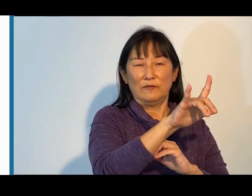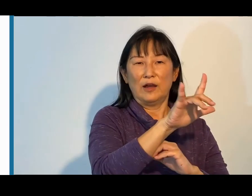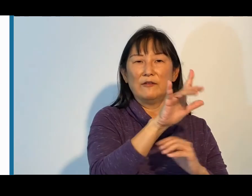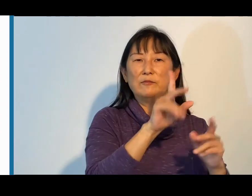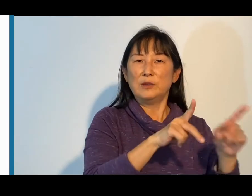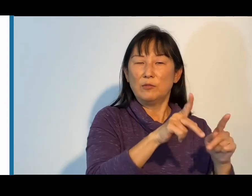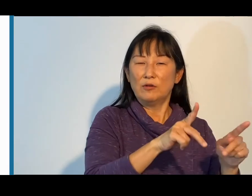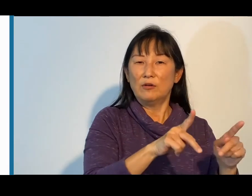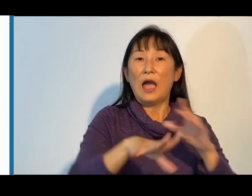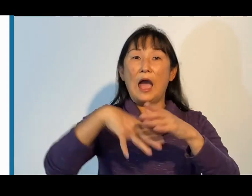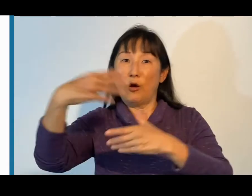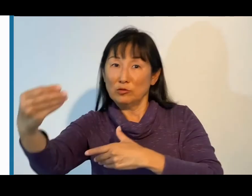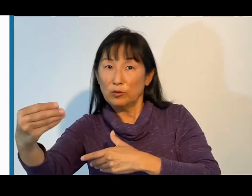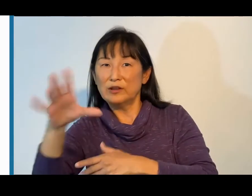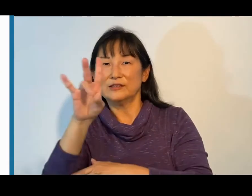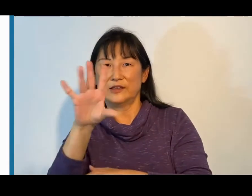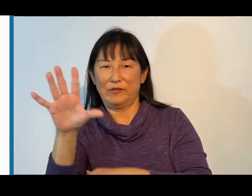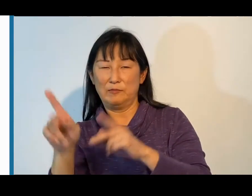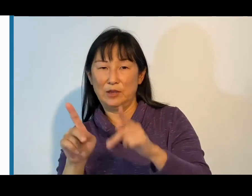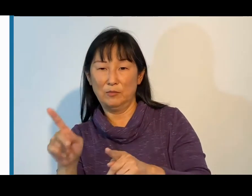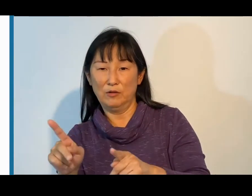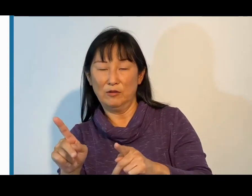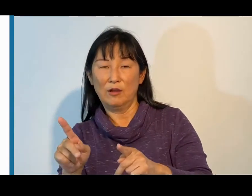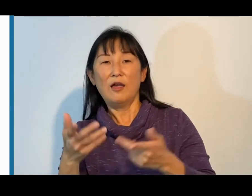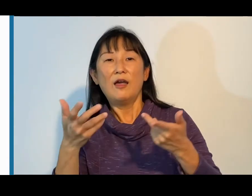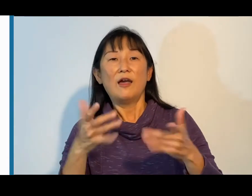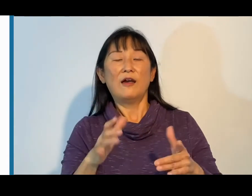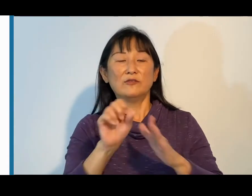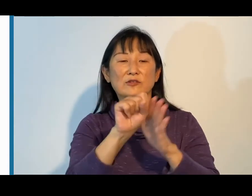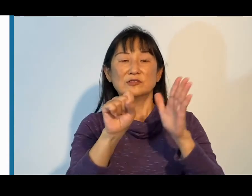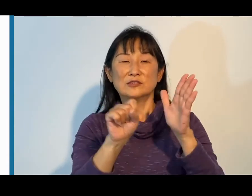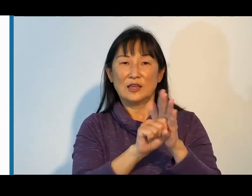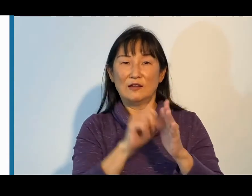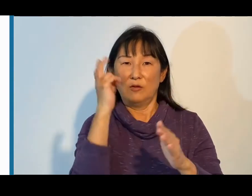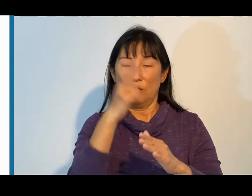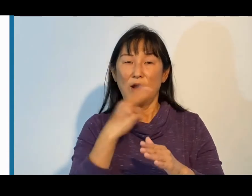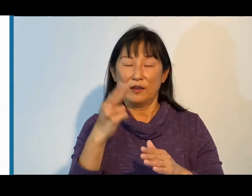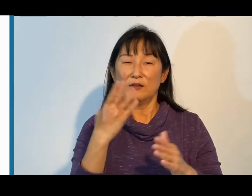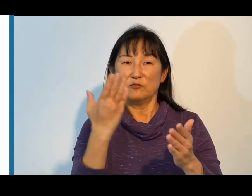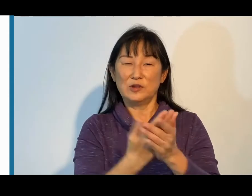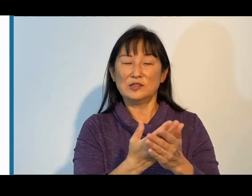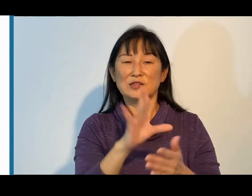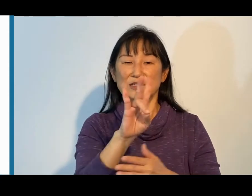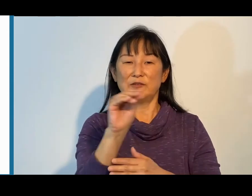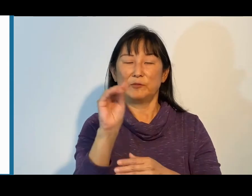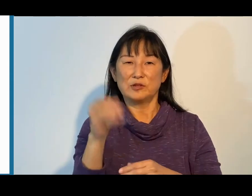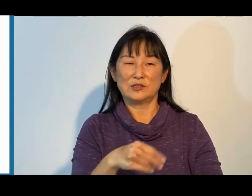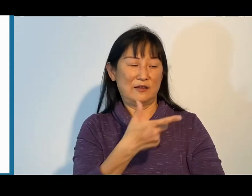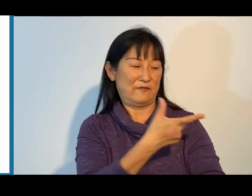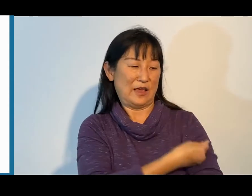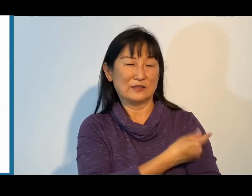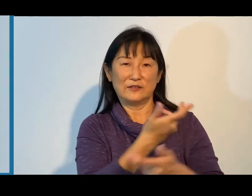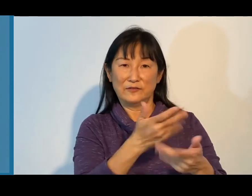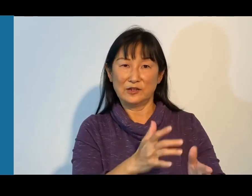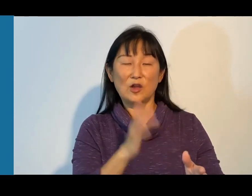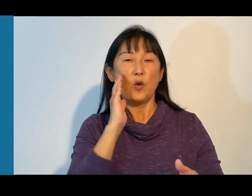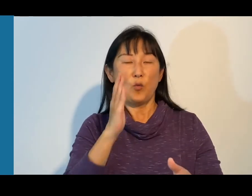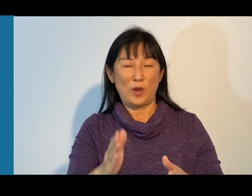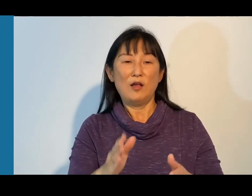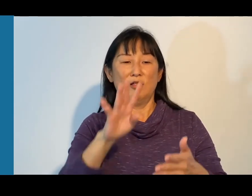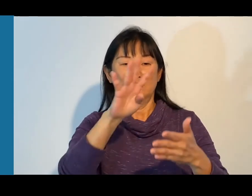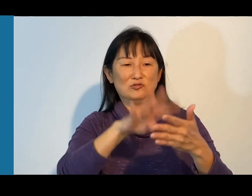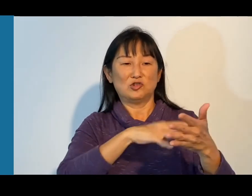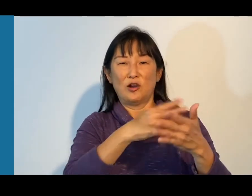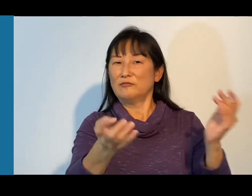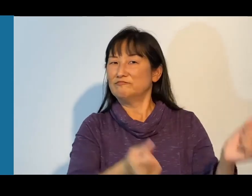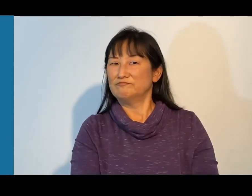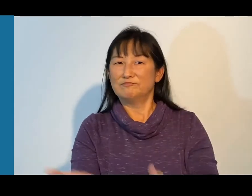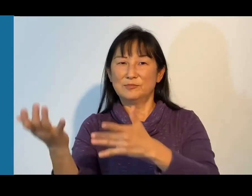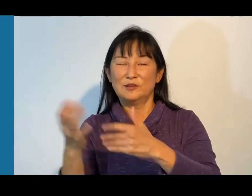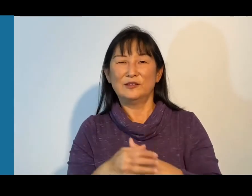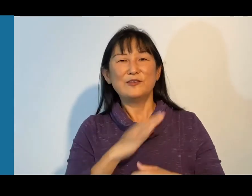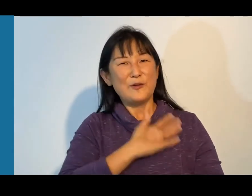Once the state reaches 70 percent fully vaccinated, we will eliminate the Tier Chart and its restrictions. Please help us reach 70 percent by getting vaccinated.